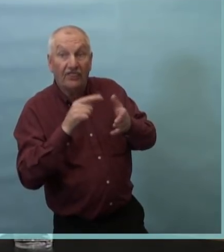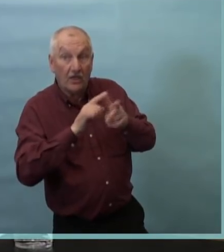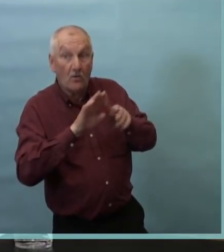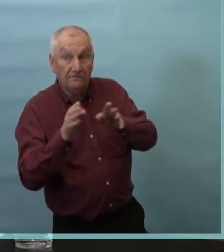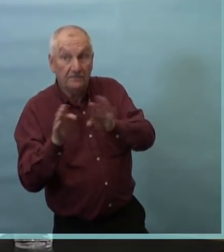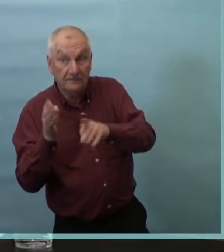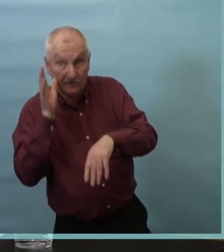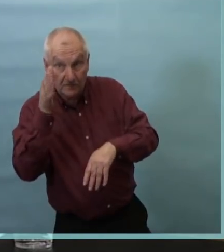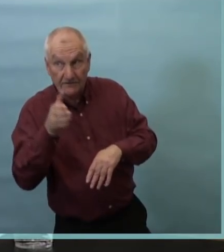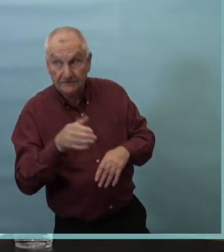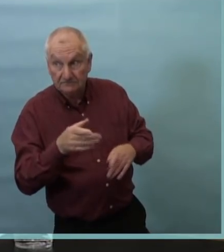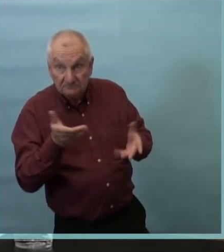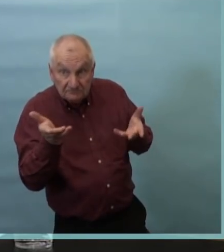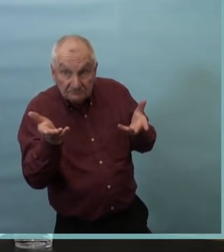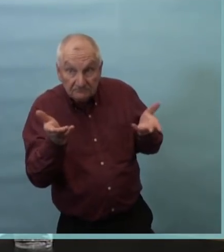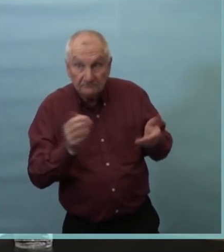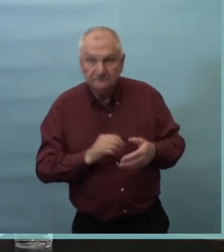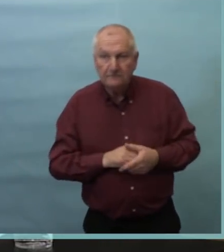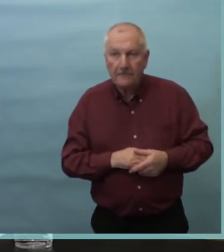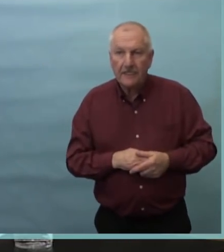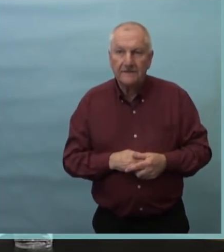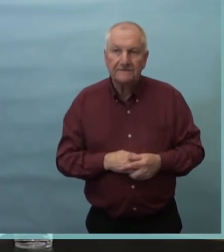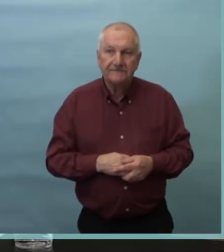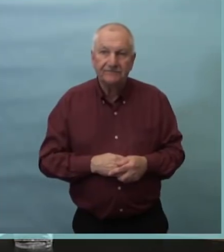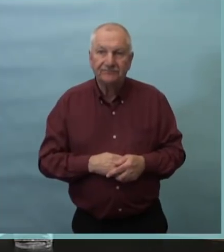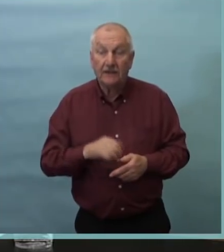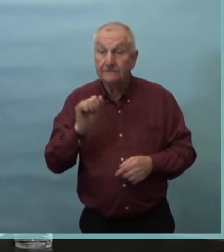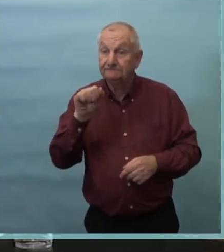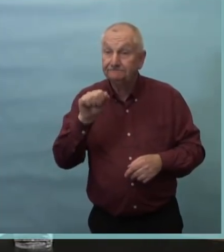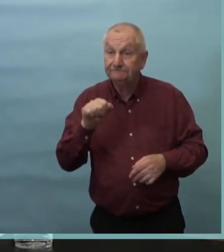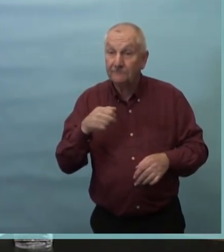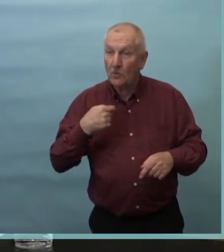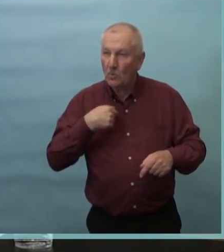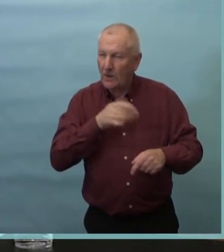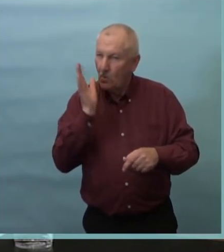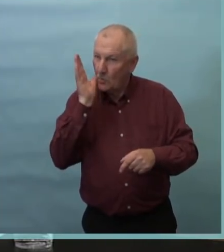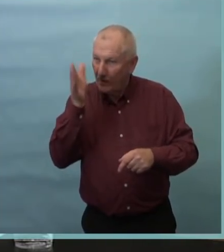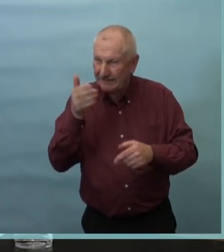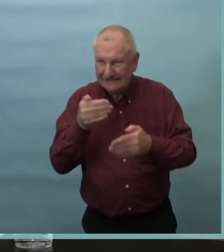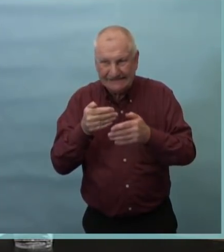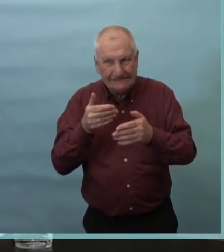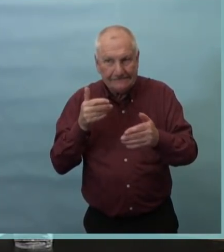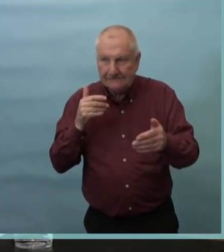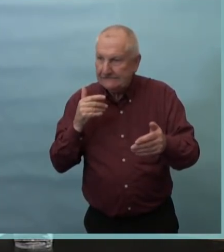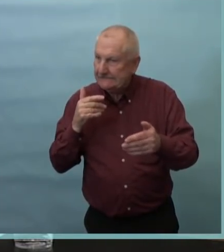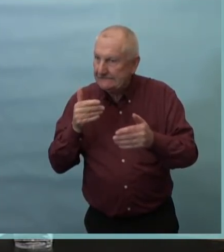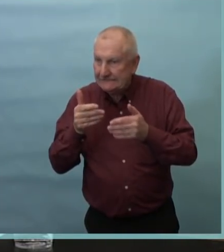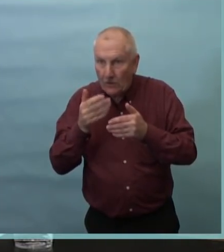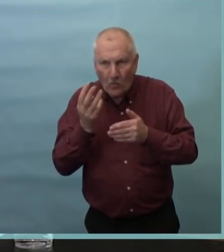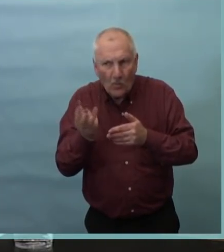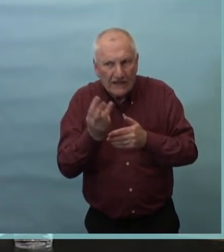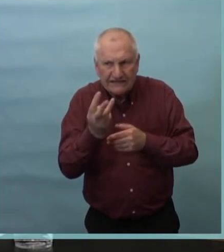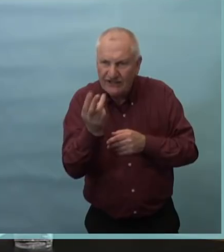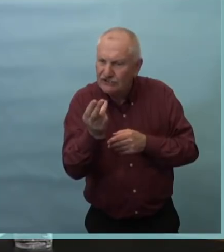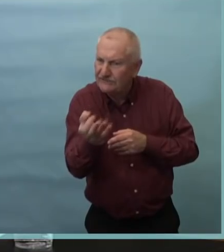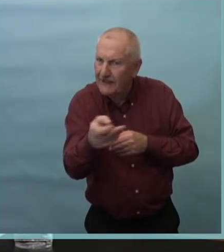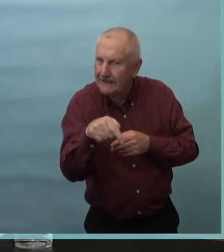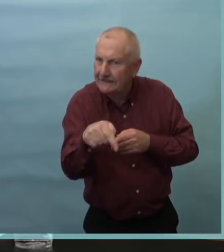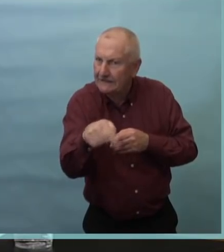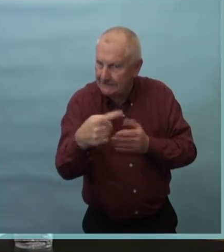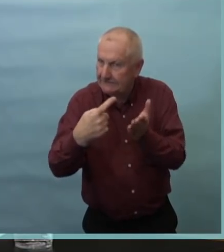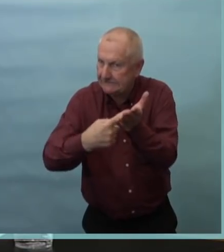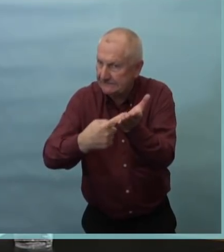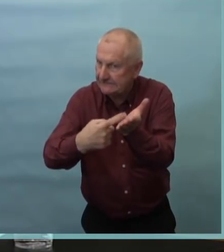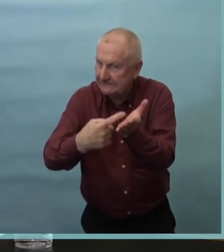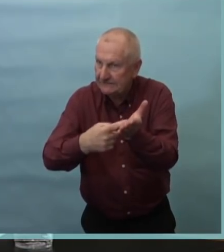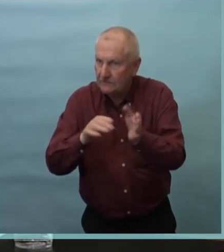discuss our reopen plan and of those criteria we we will be meeting them